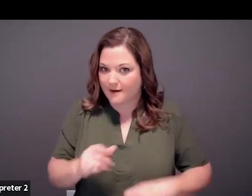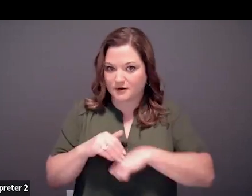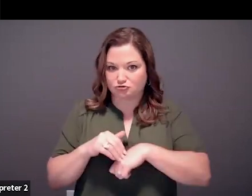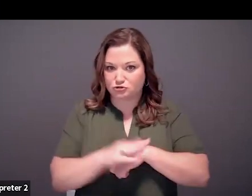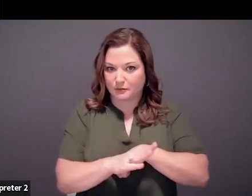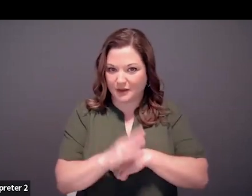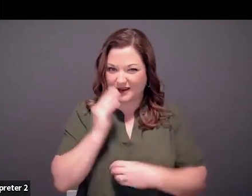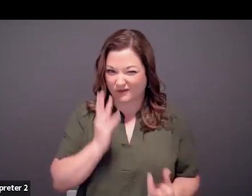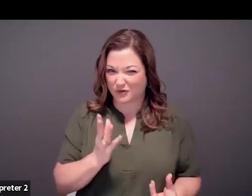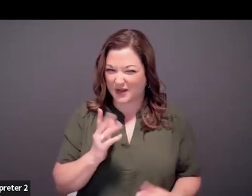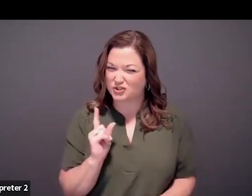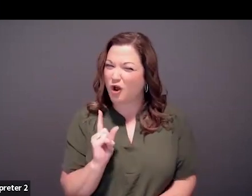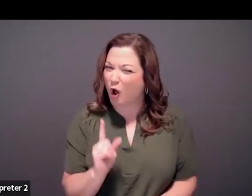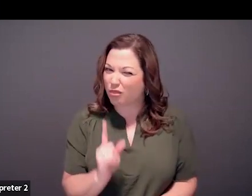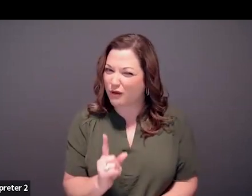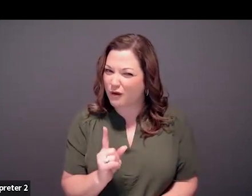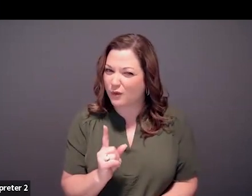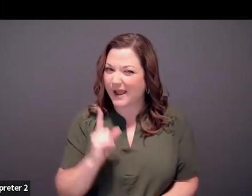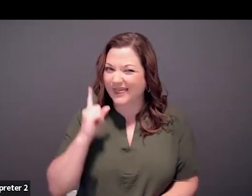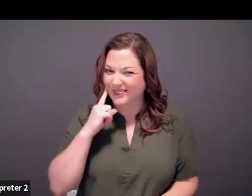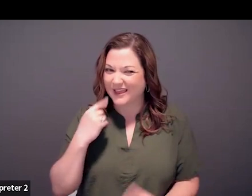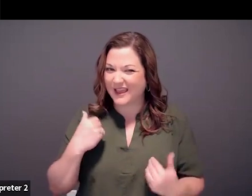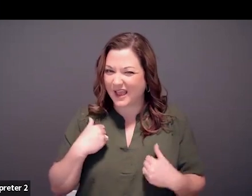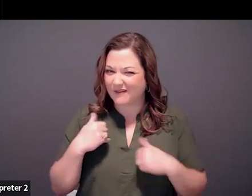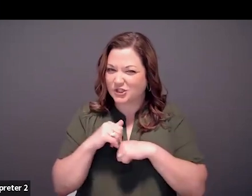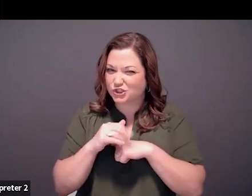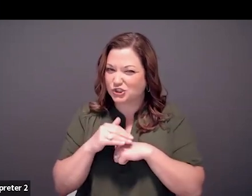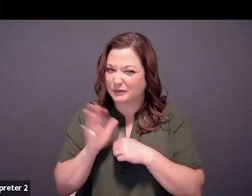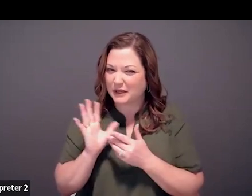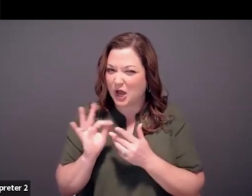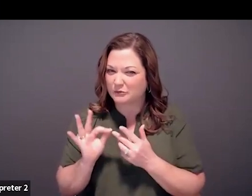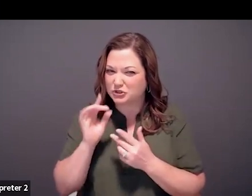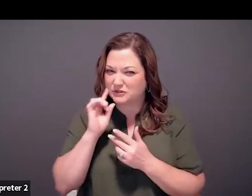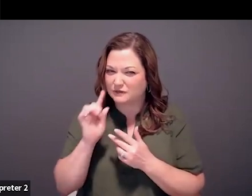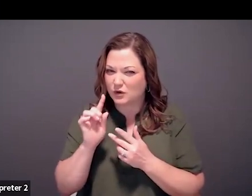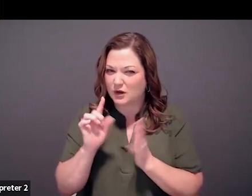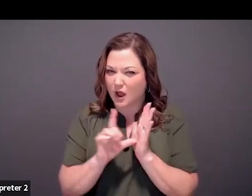Although I do believe there are shipping options available on the autocomplete list.